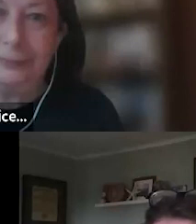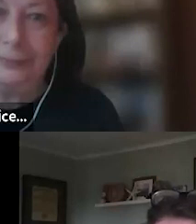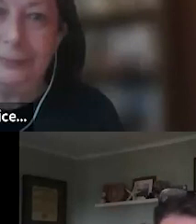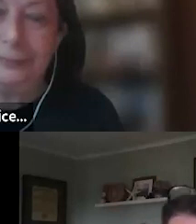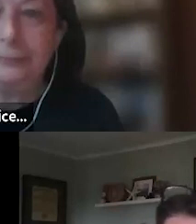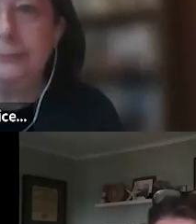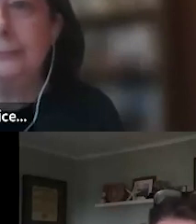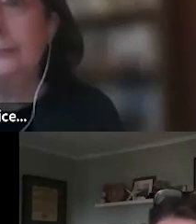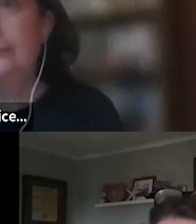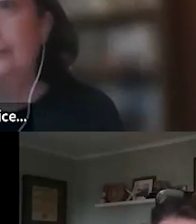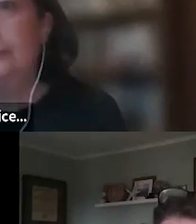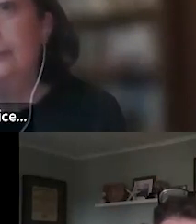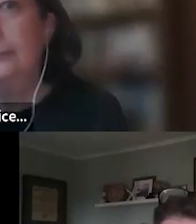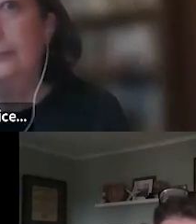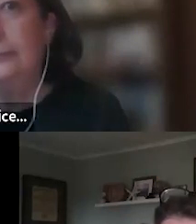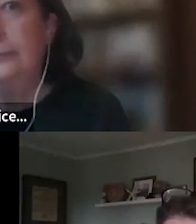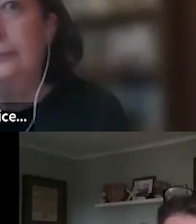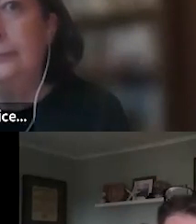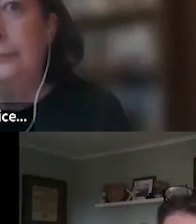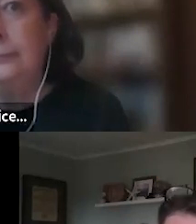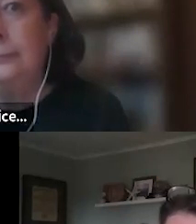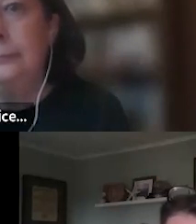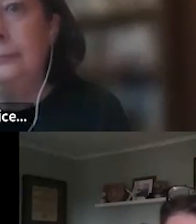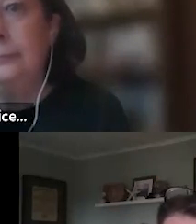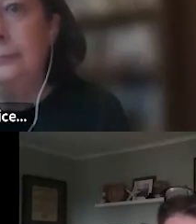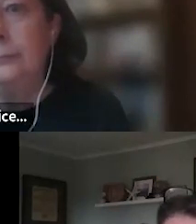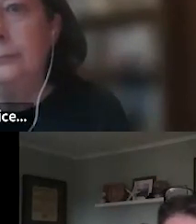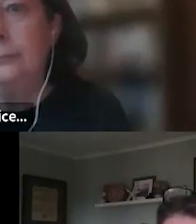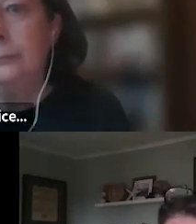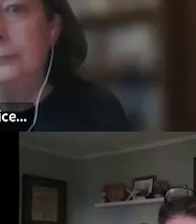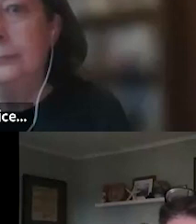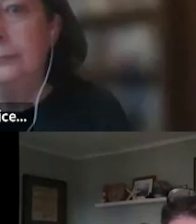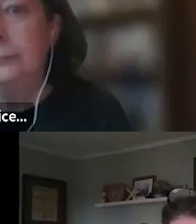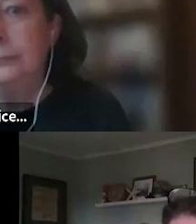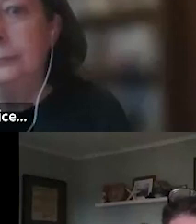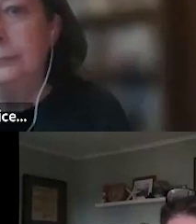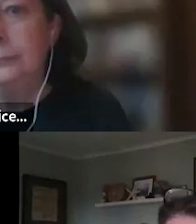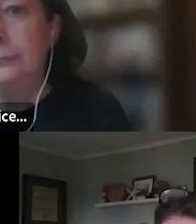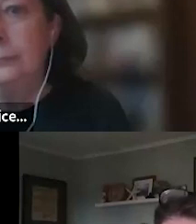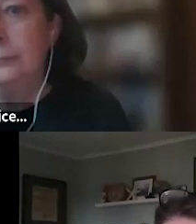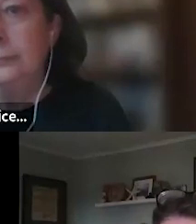you know, prioritized on a waiting list? What generally can you talk about in terms of waitlist?